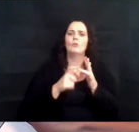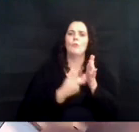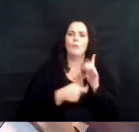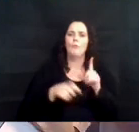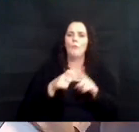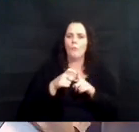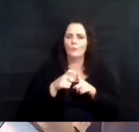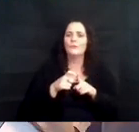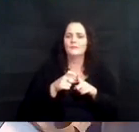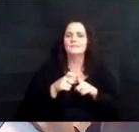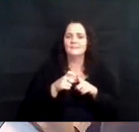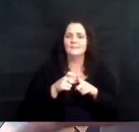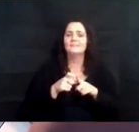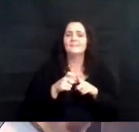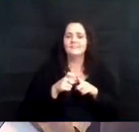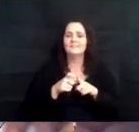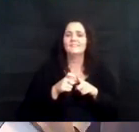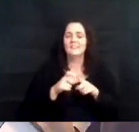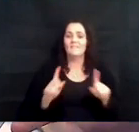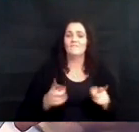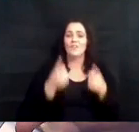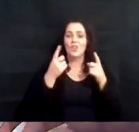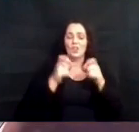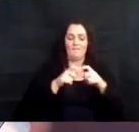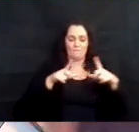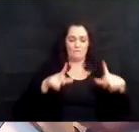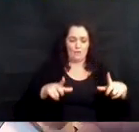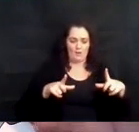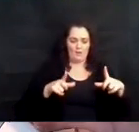We'll go frame by frame through our first motion drawing and when we've done